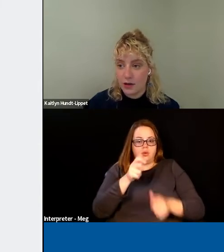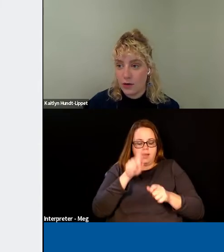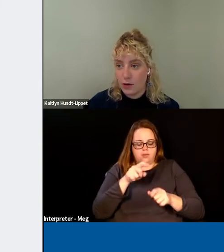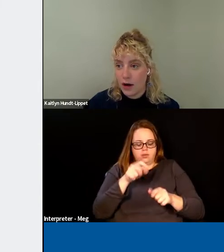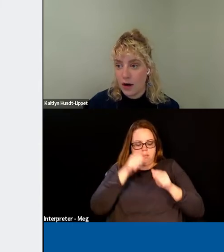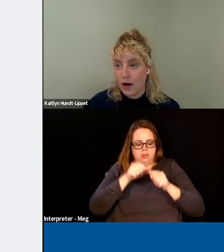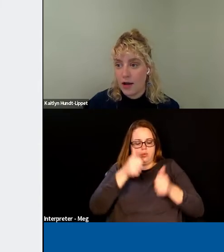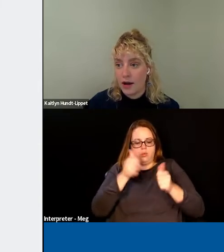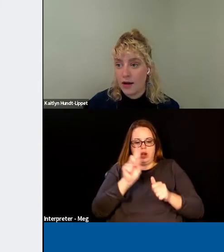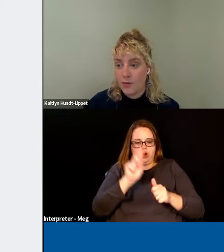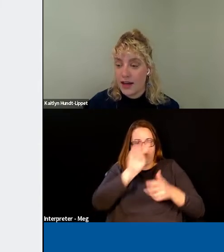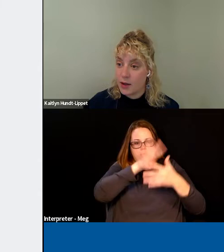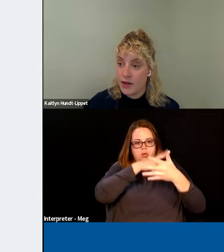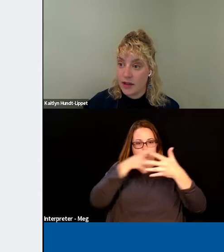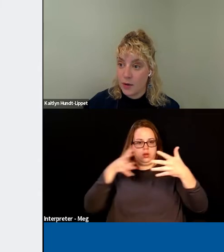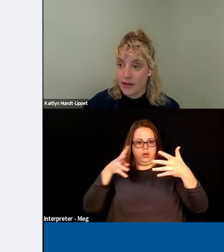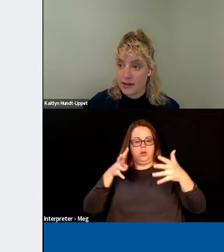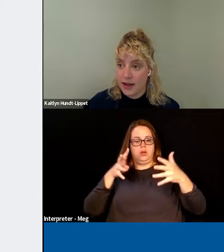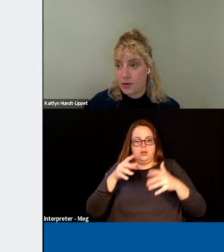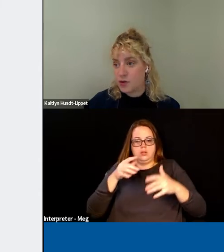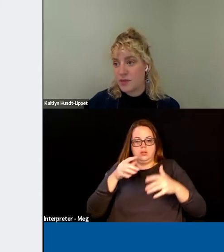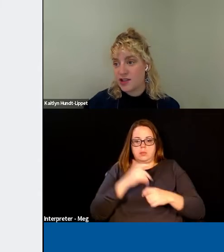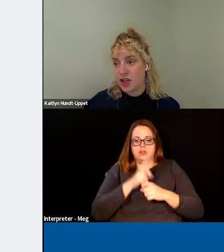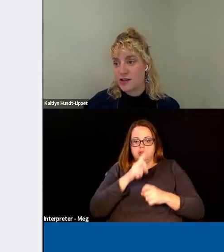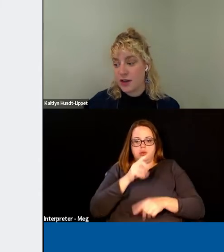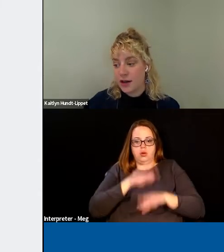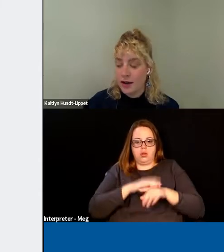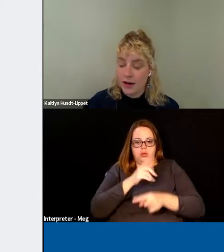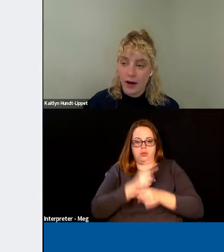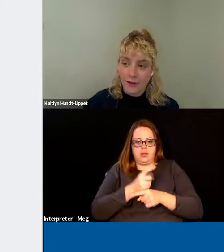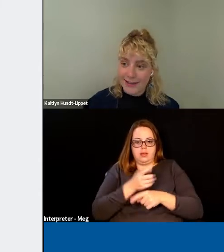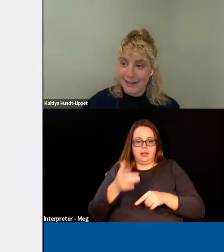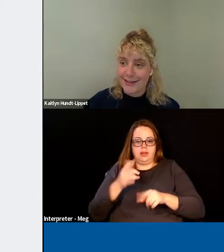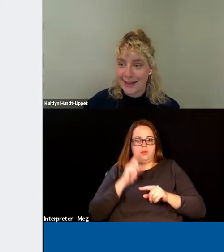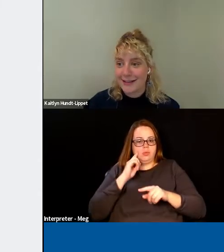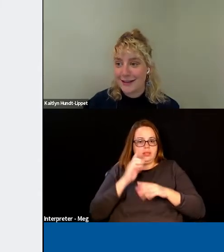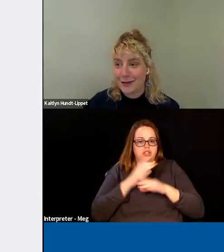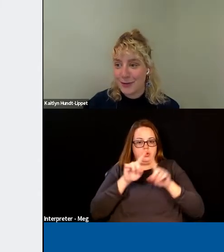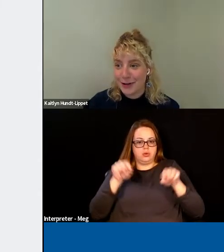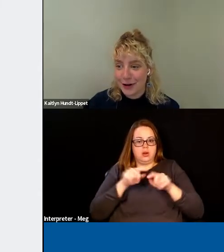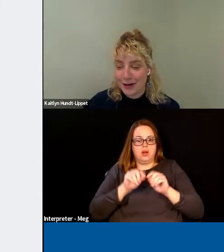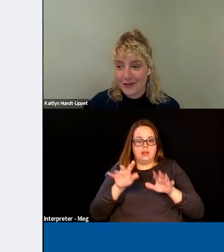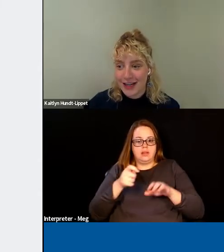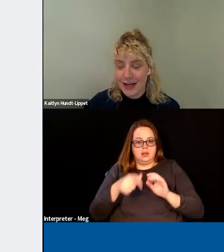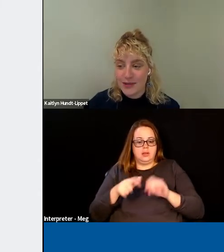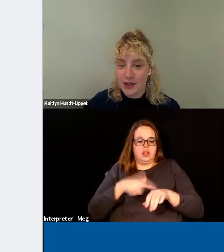until you are on the element that you wanna select, which would be share screen. Obviously, this takes a little bit longer of time,